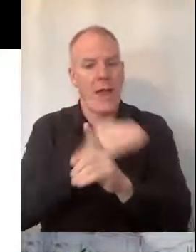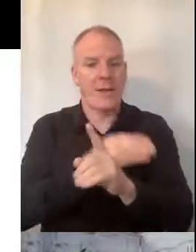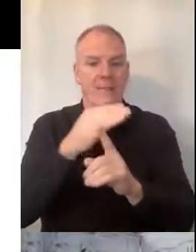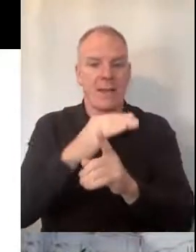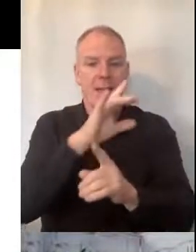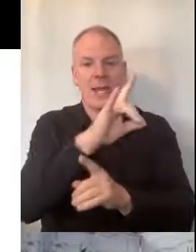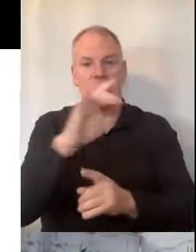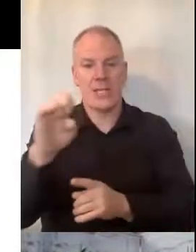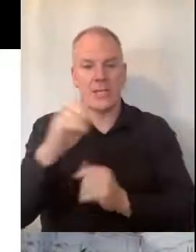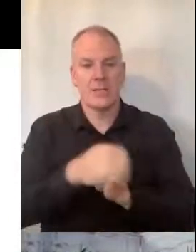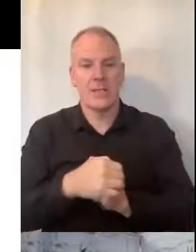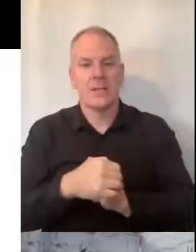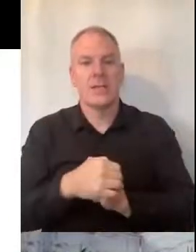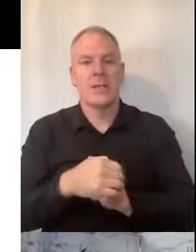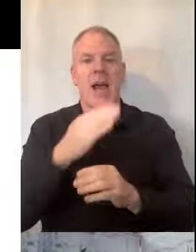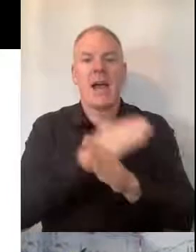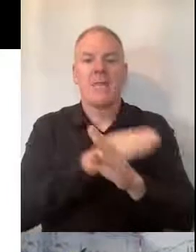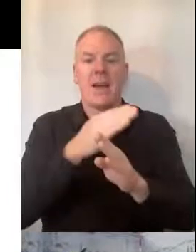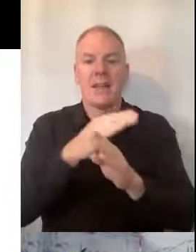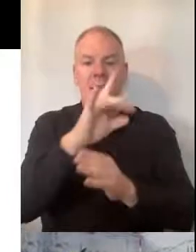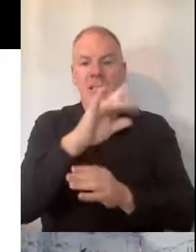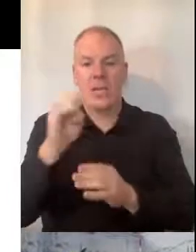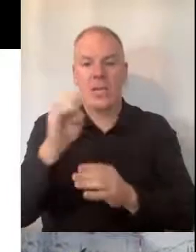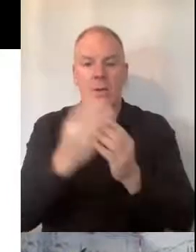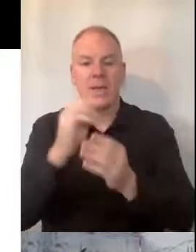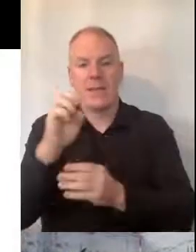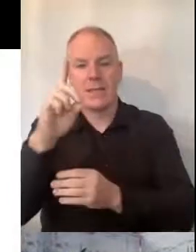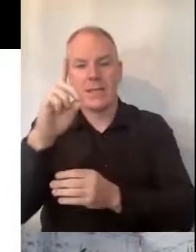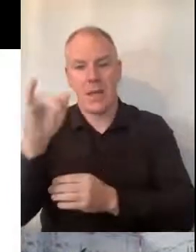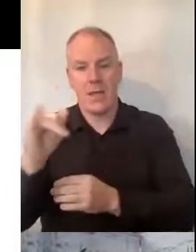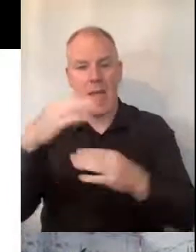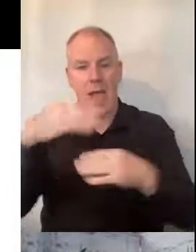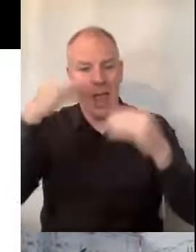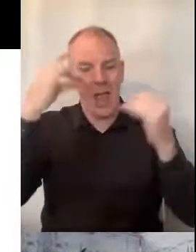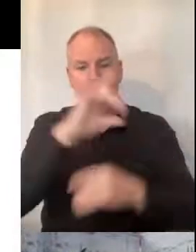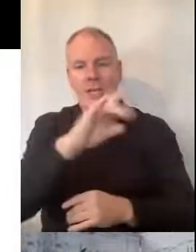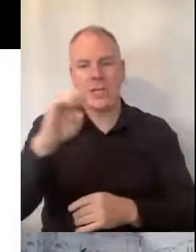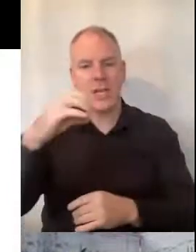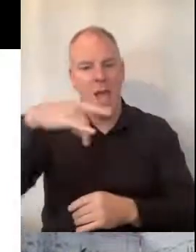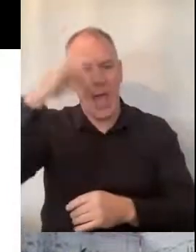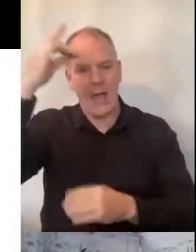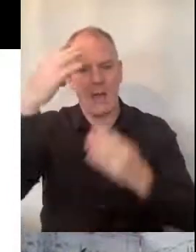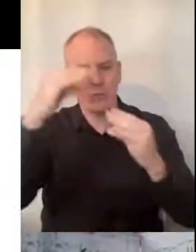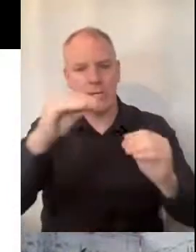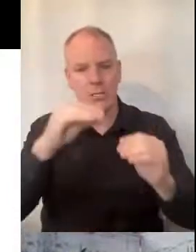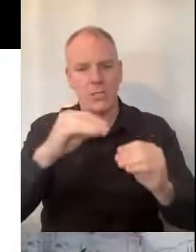HER wish advantage Eon EDI in the curriculum. This was done in partnership with six